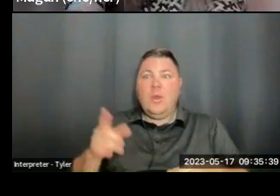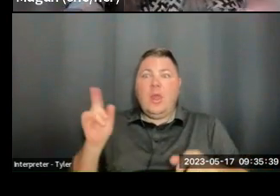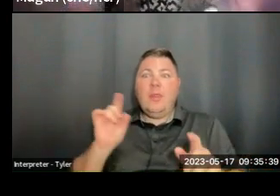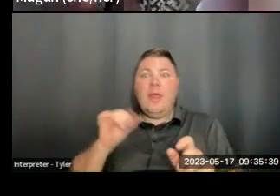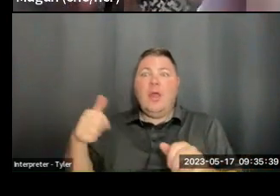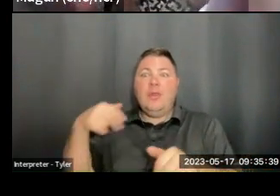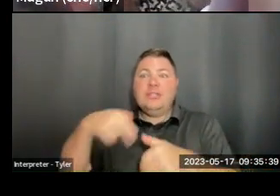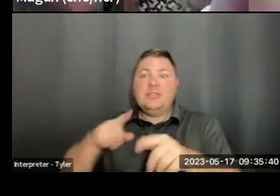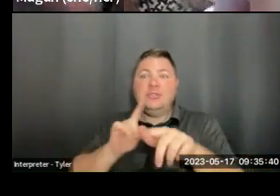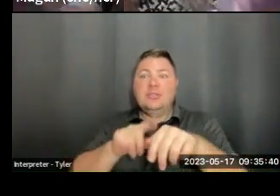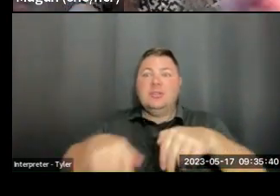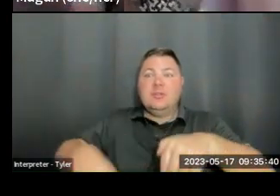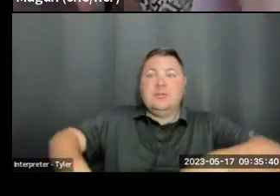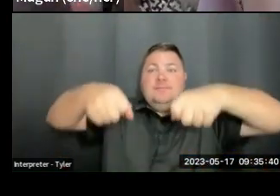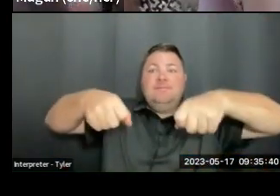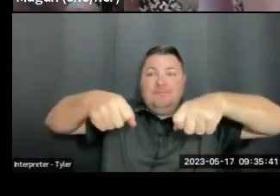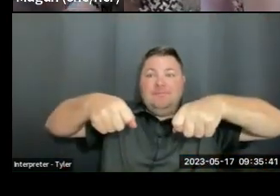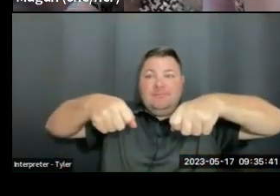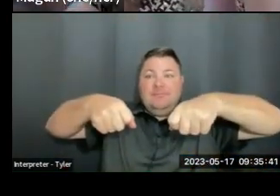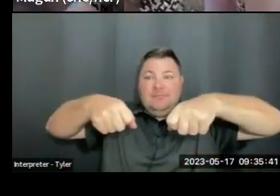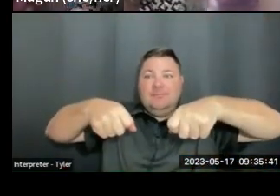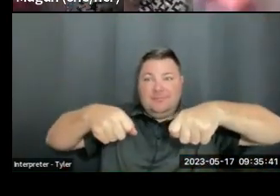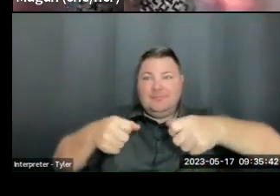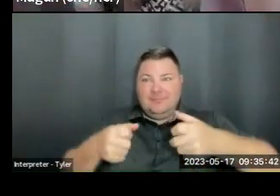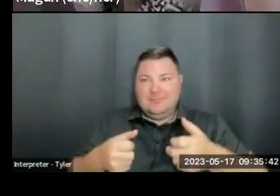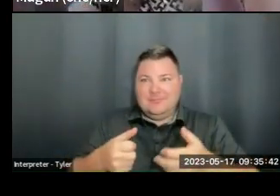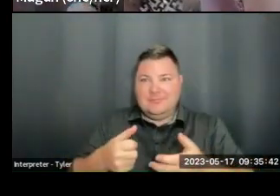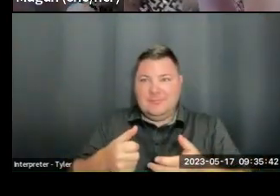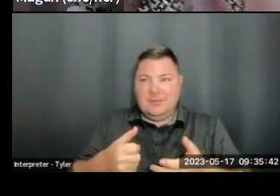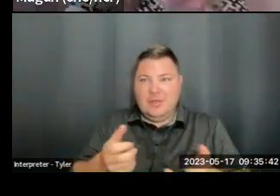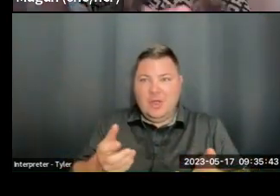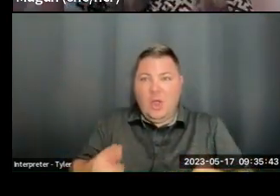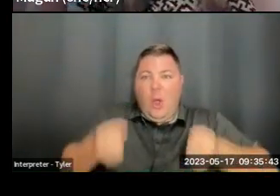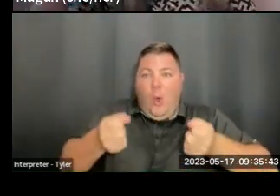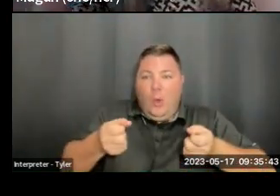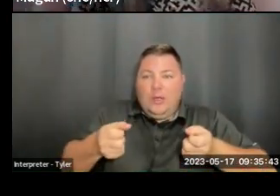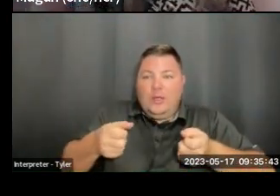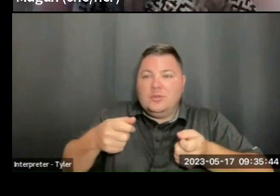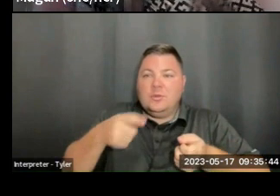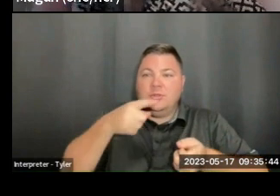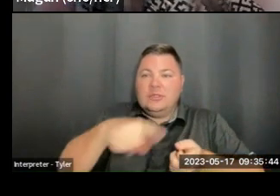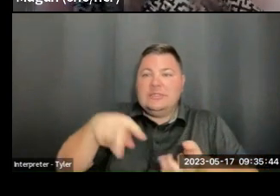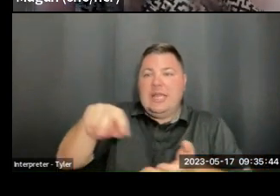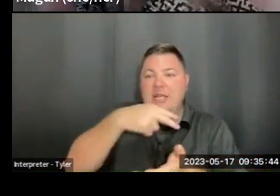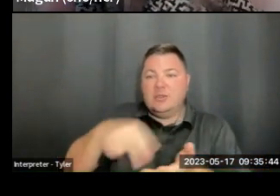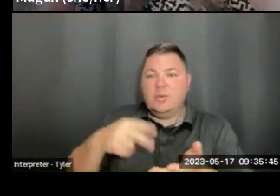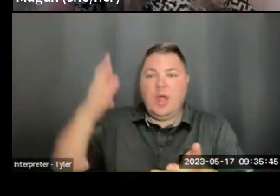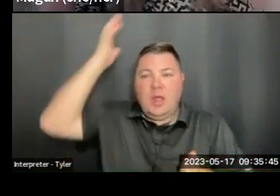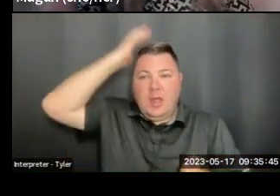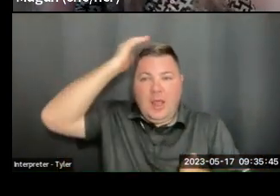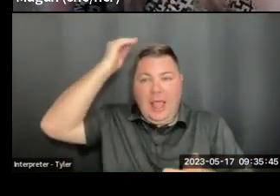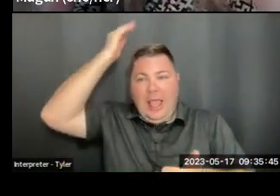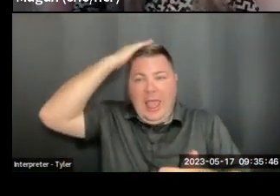were starting to fall down. The dancer behind her literally